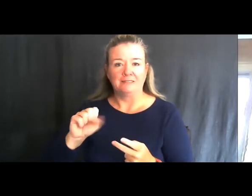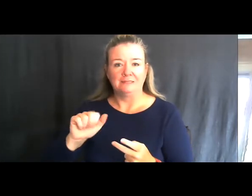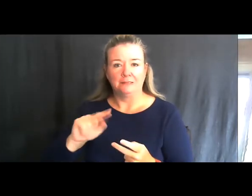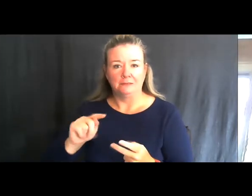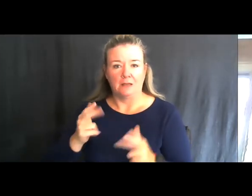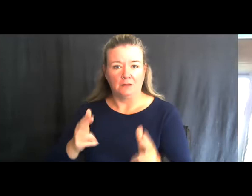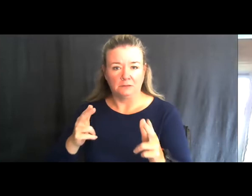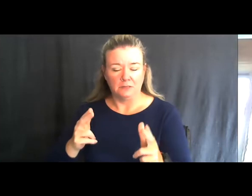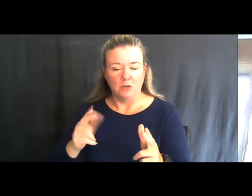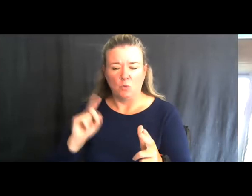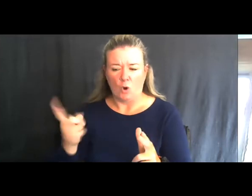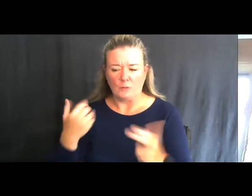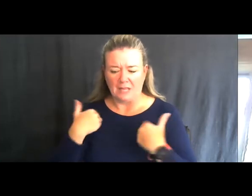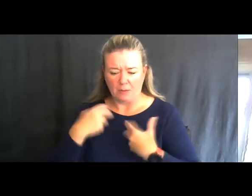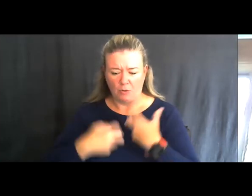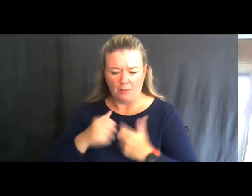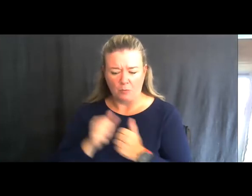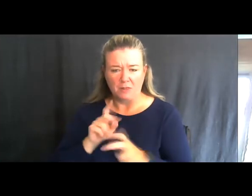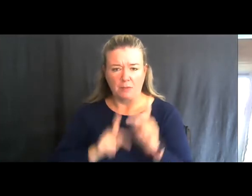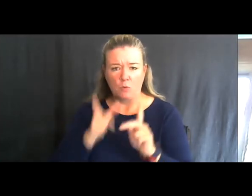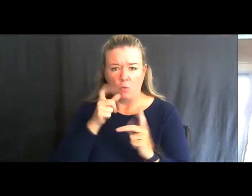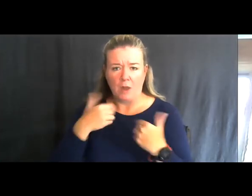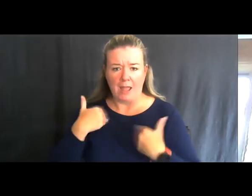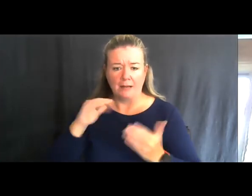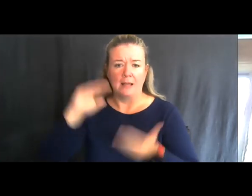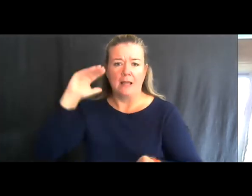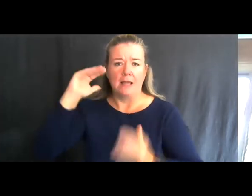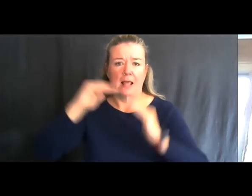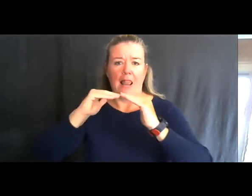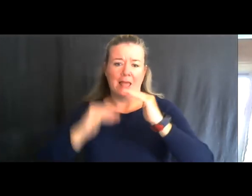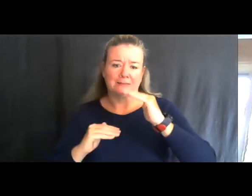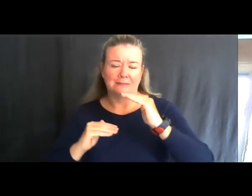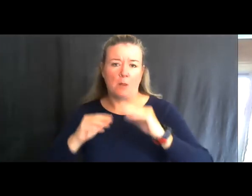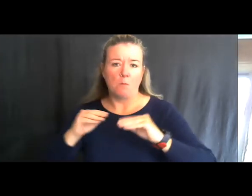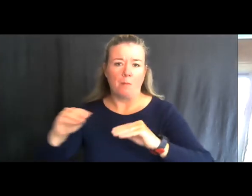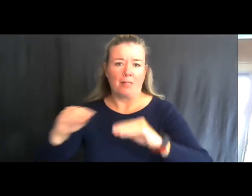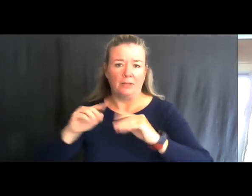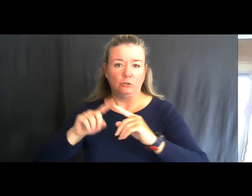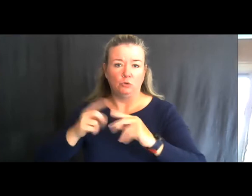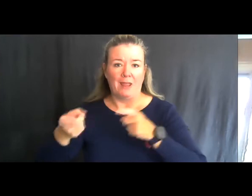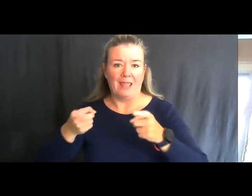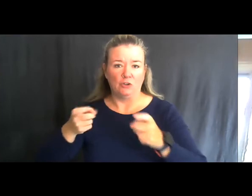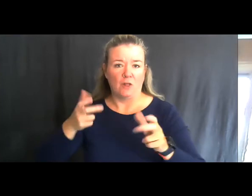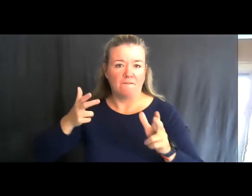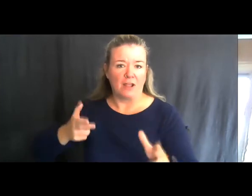a problem with people with less mobility to be able to handle a firearm or be able to